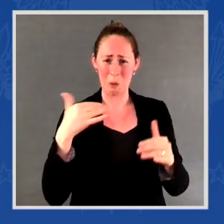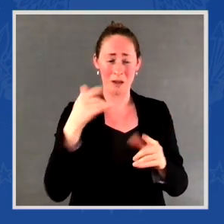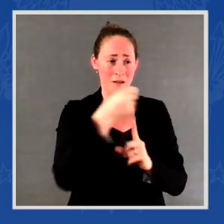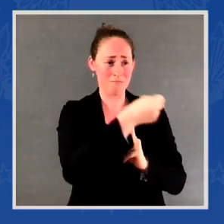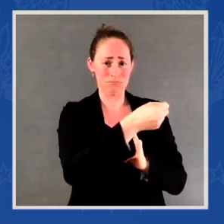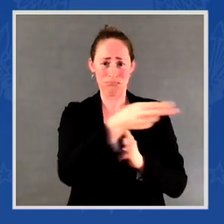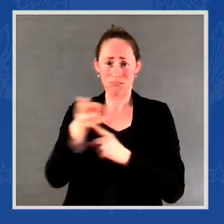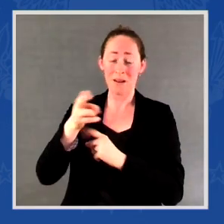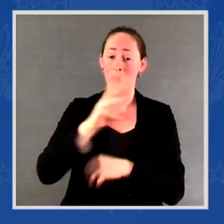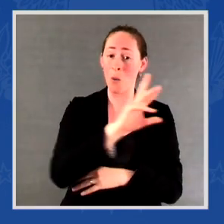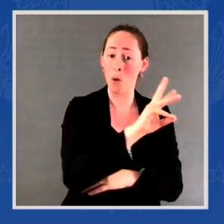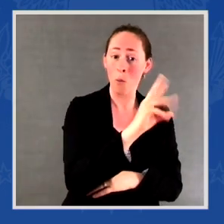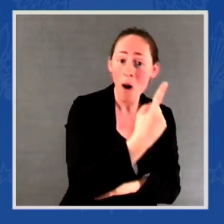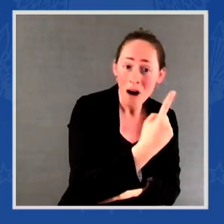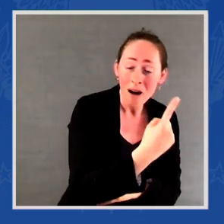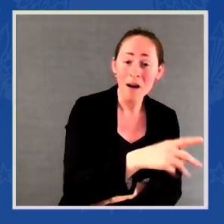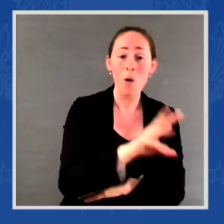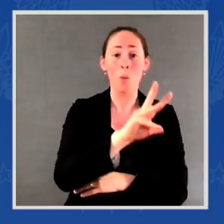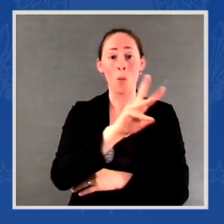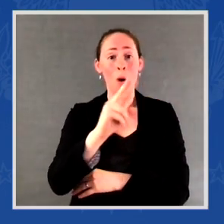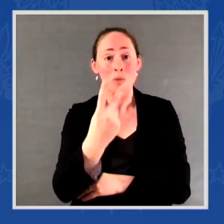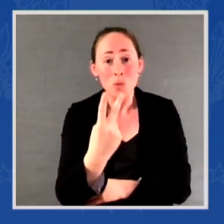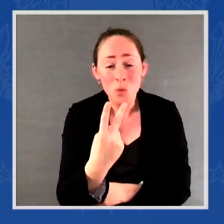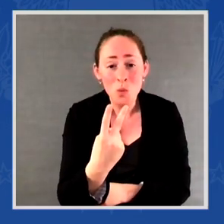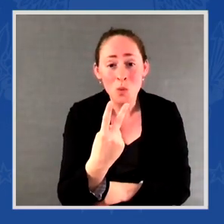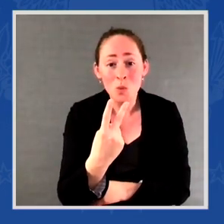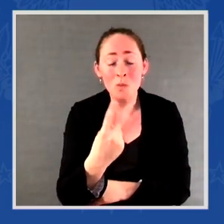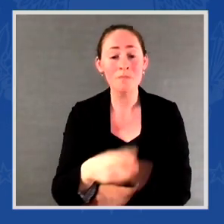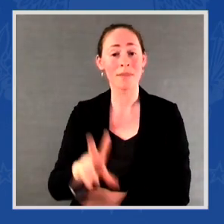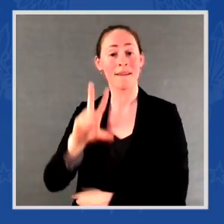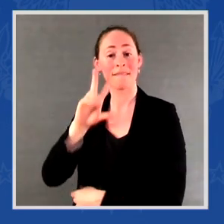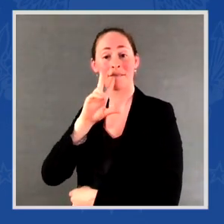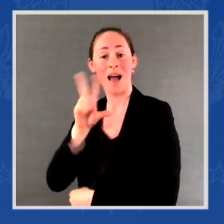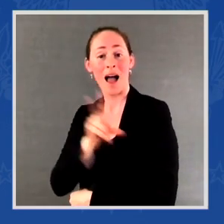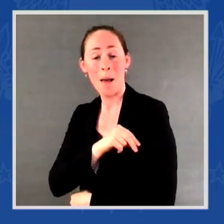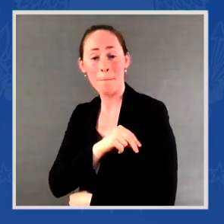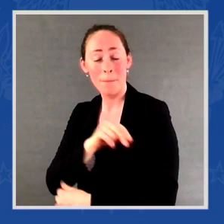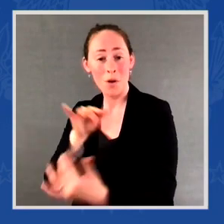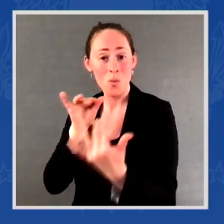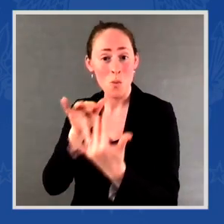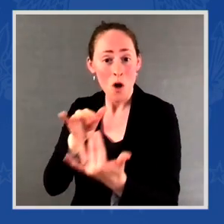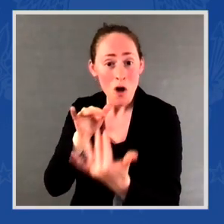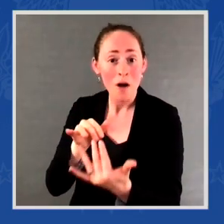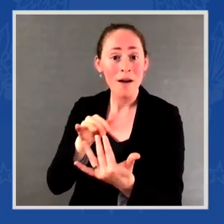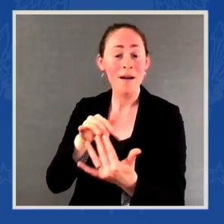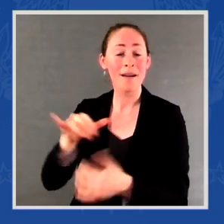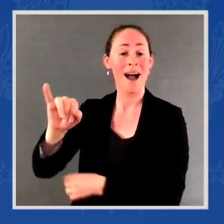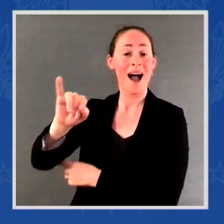Two, the Vietnam War, Iraq, Iran, across the board --